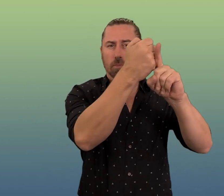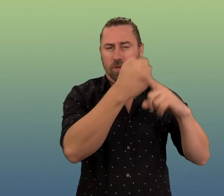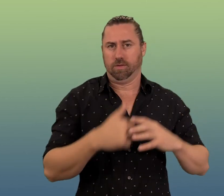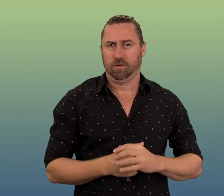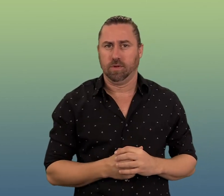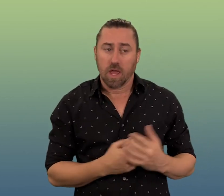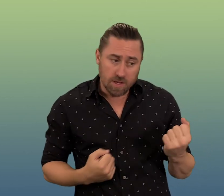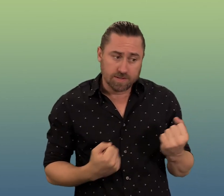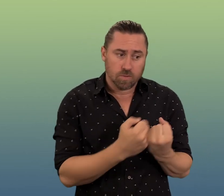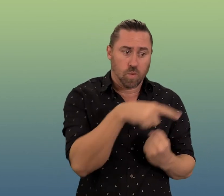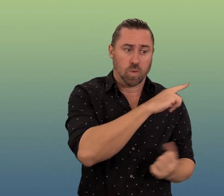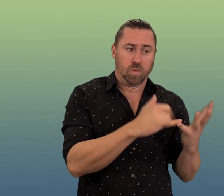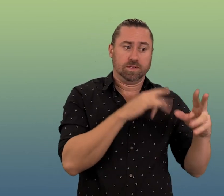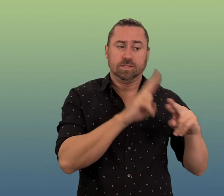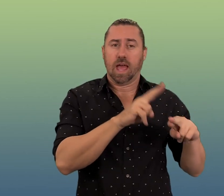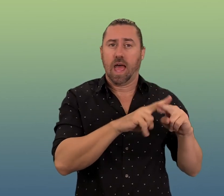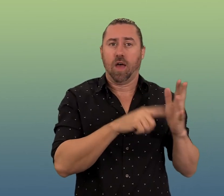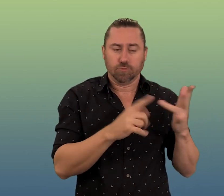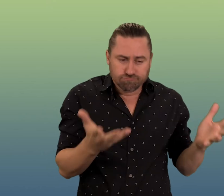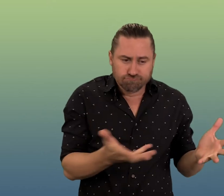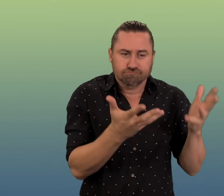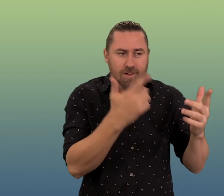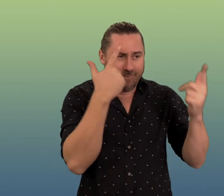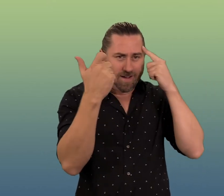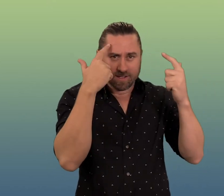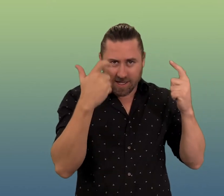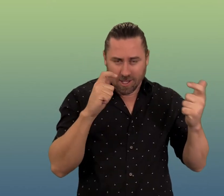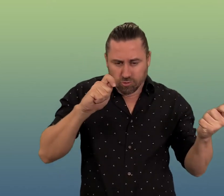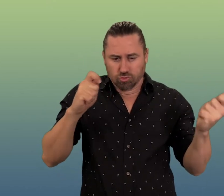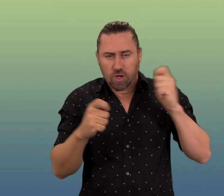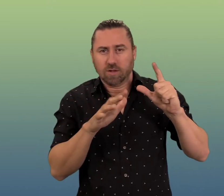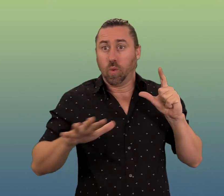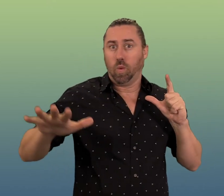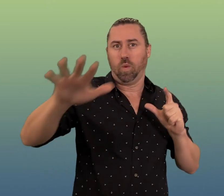and support staff to drive divisional and organisation-wide change.